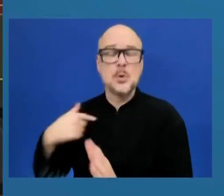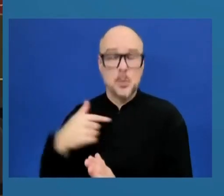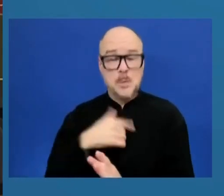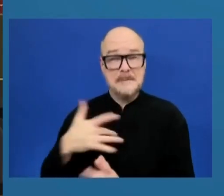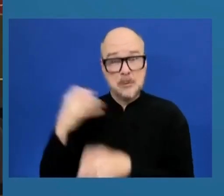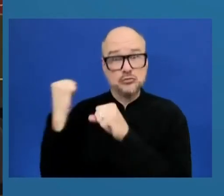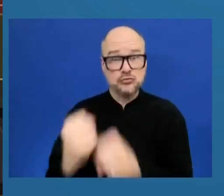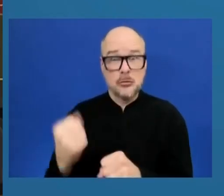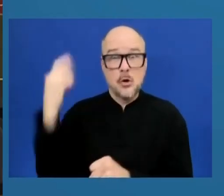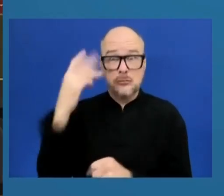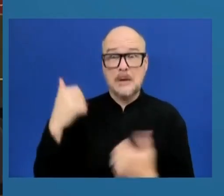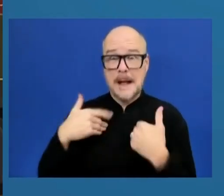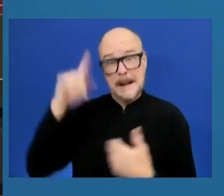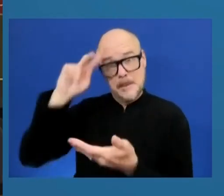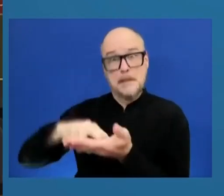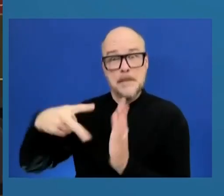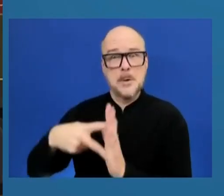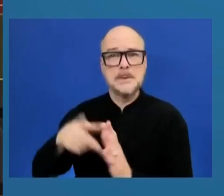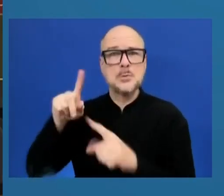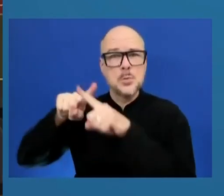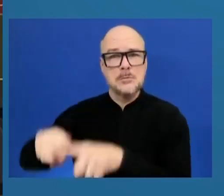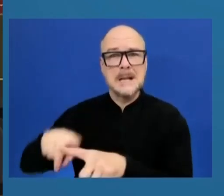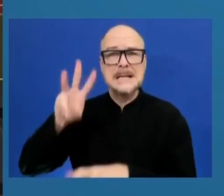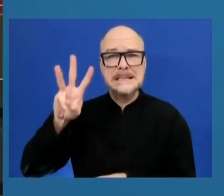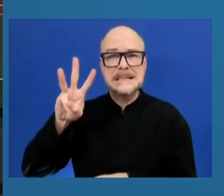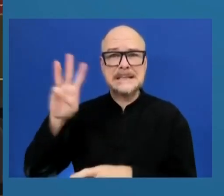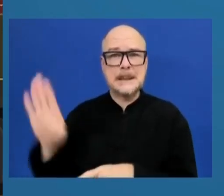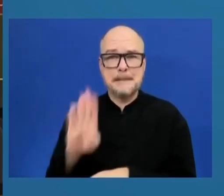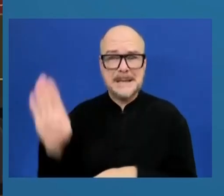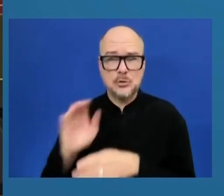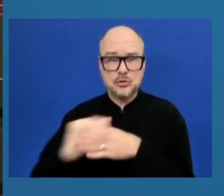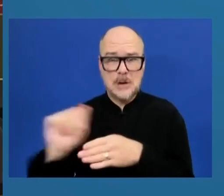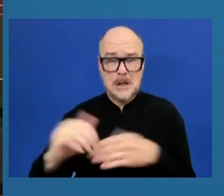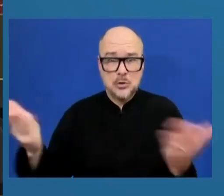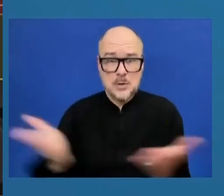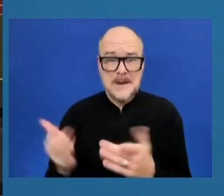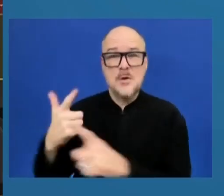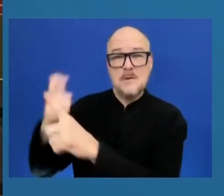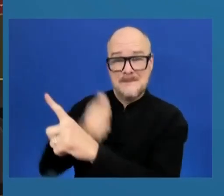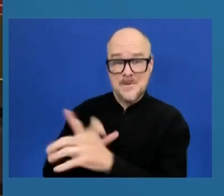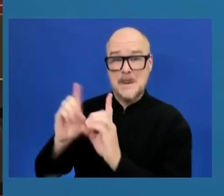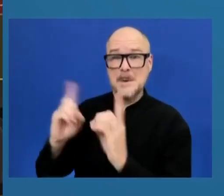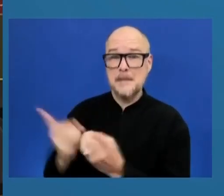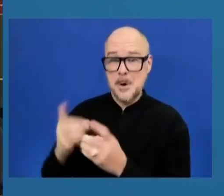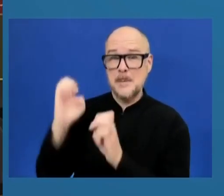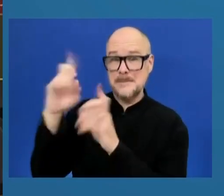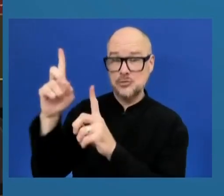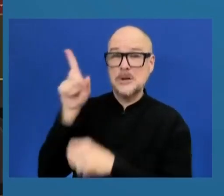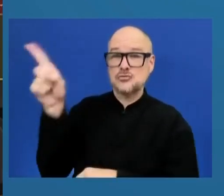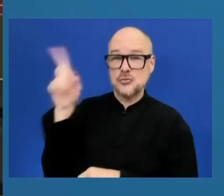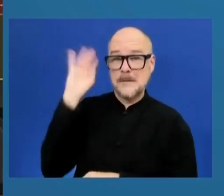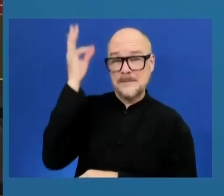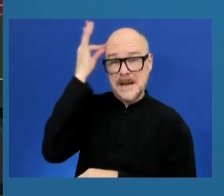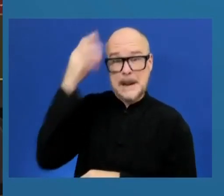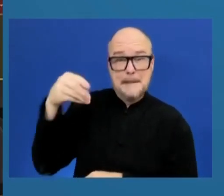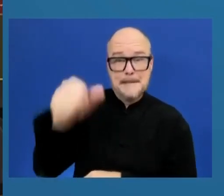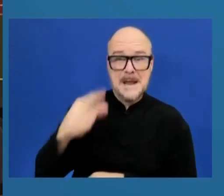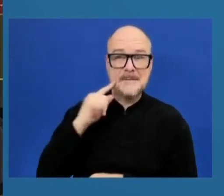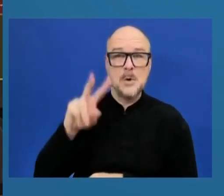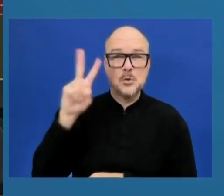we rely on about $6 billion in the state of New York from the Department of Education, uh, to pay for $2 billion for Pell grants